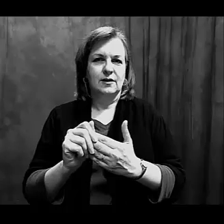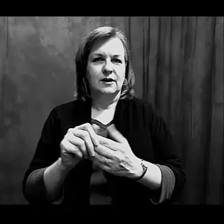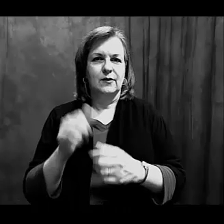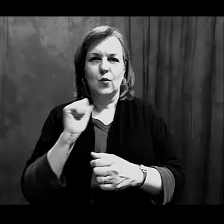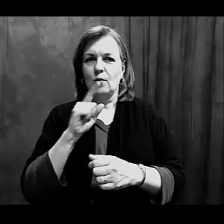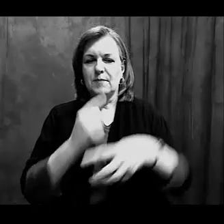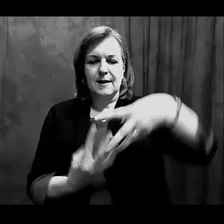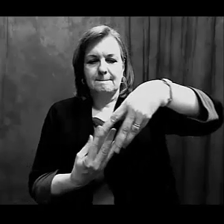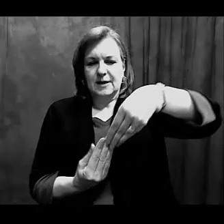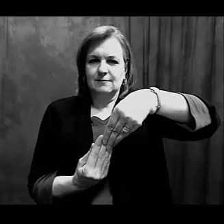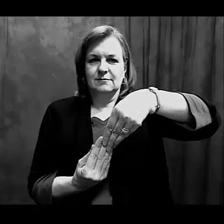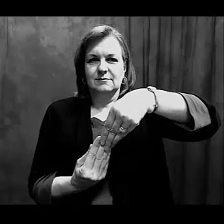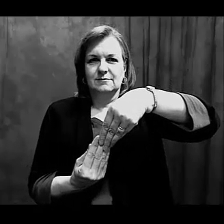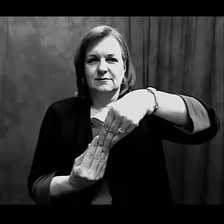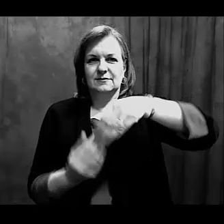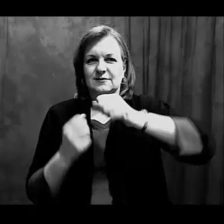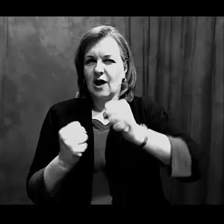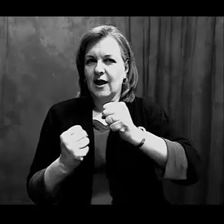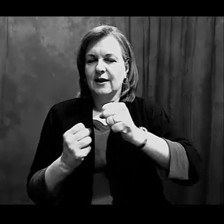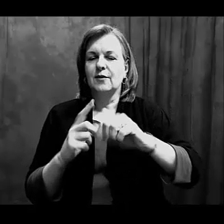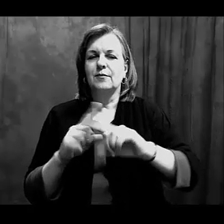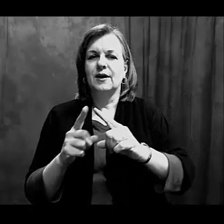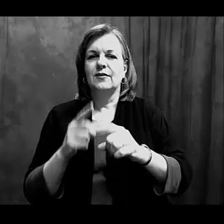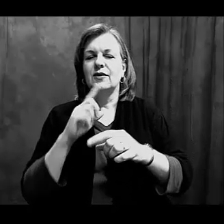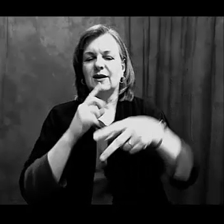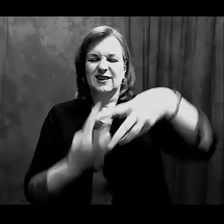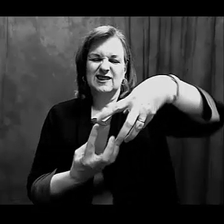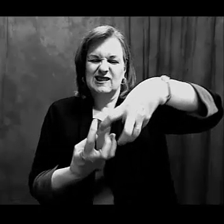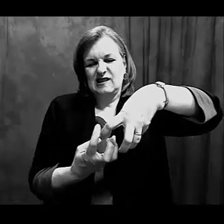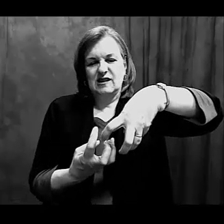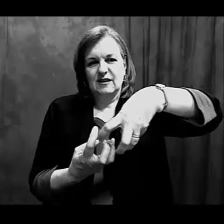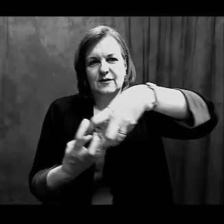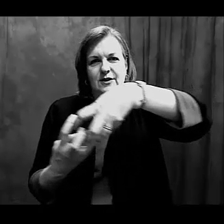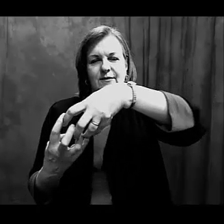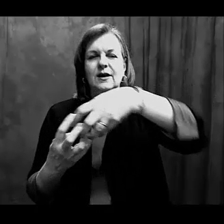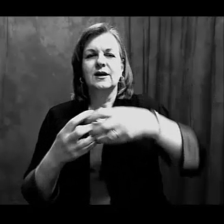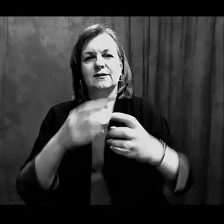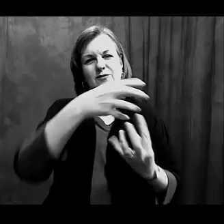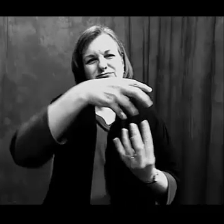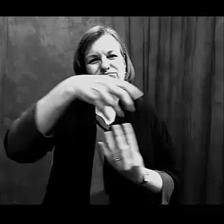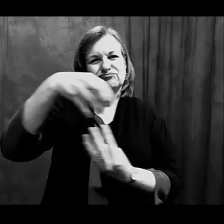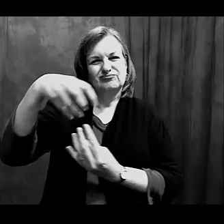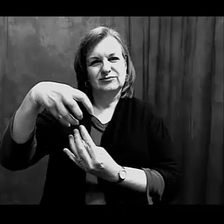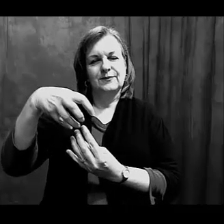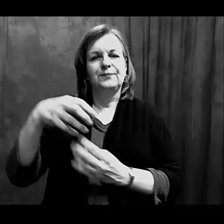tightly because they are unsaturated so they're not the pack together very tightly